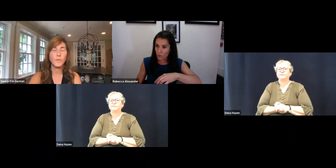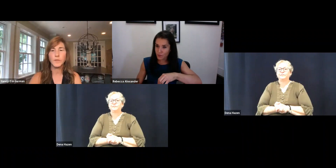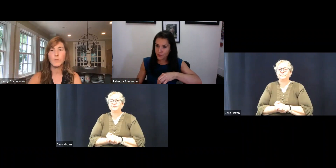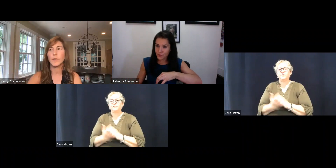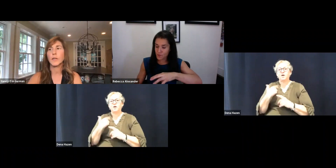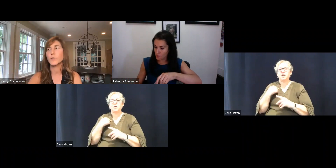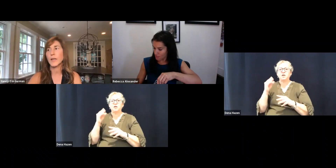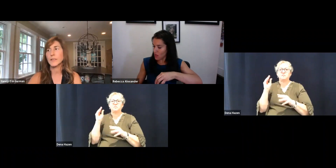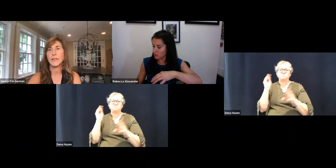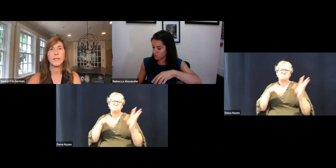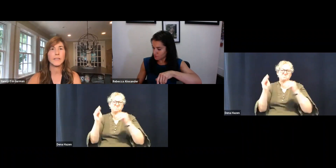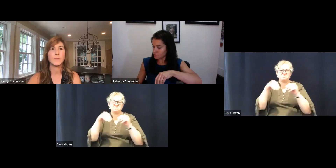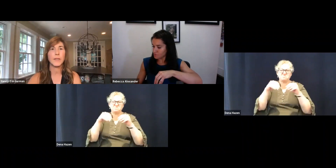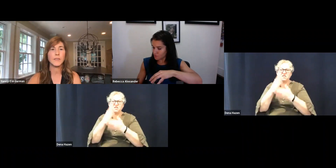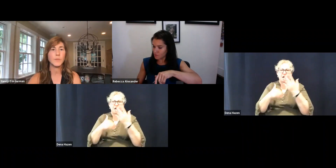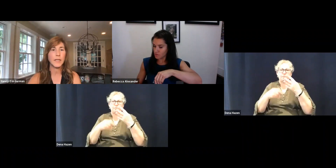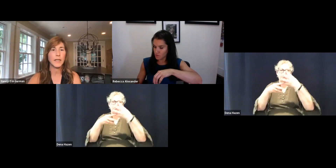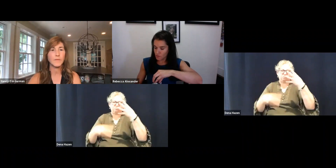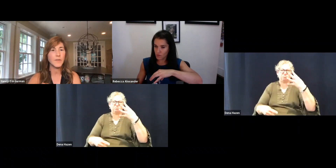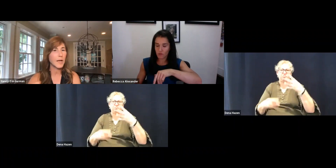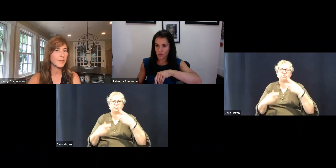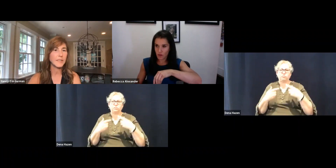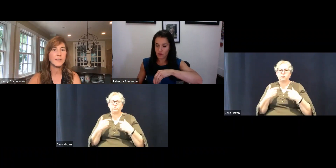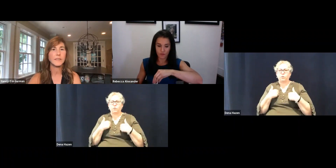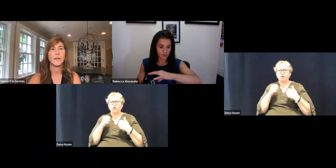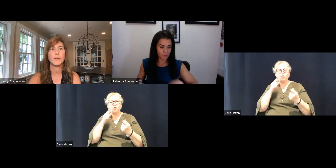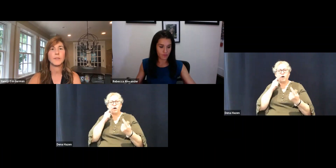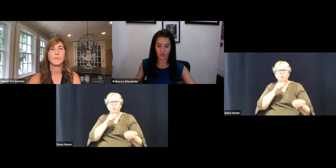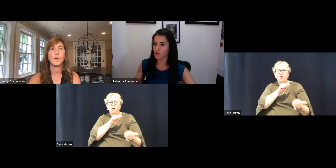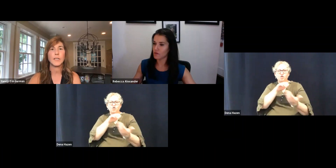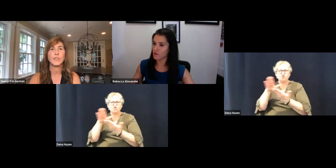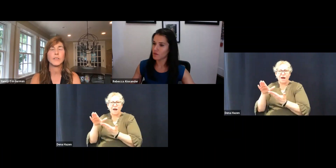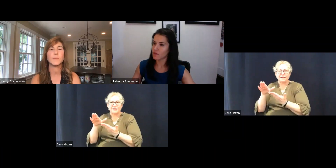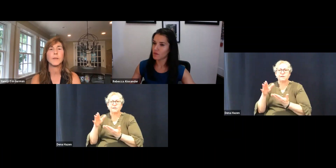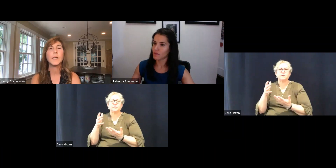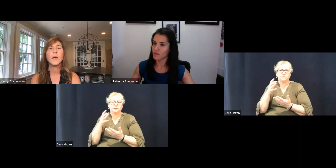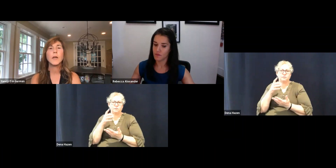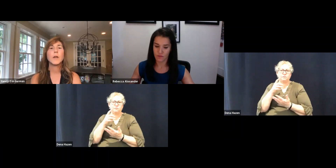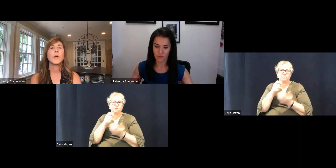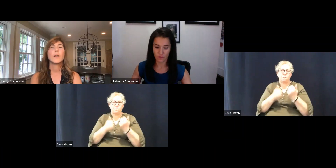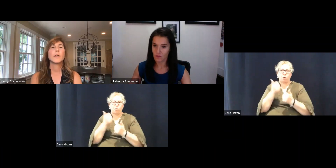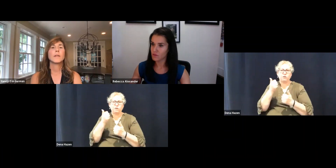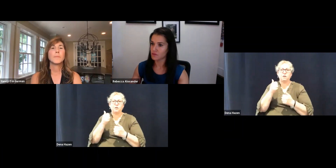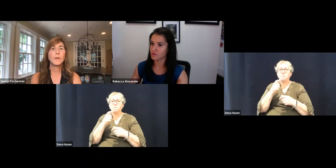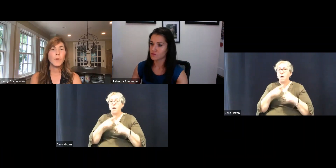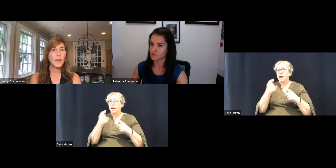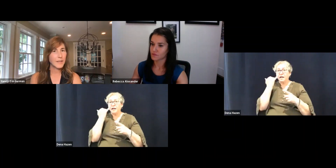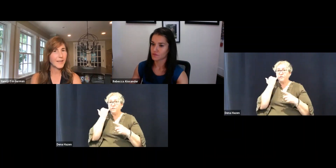Hopefully we're addressing as many as we can. If not please type in some questions. But big one.